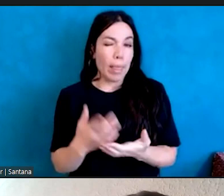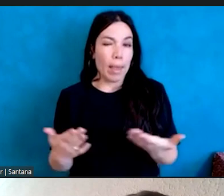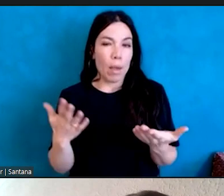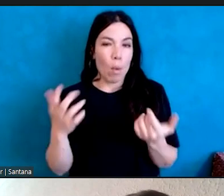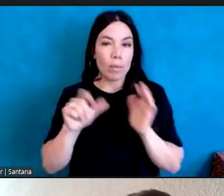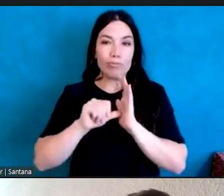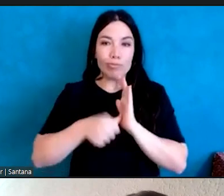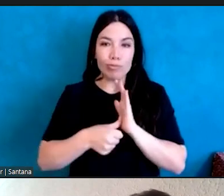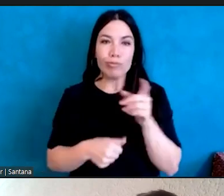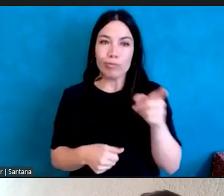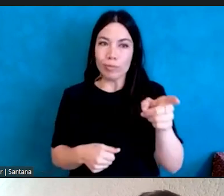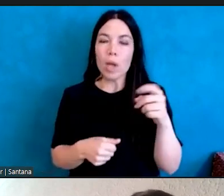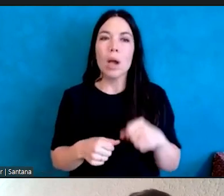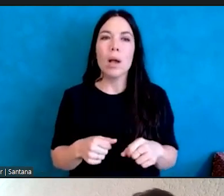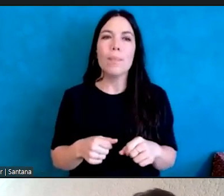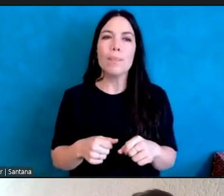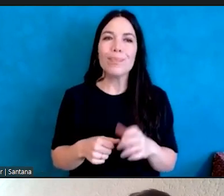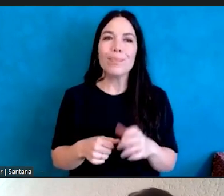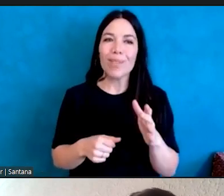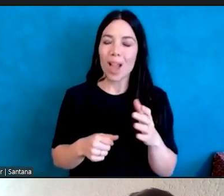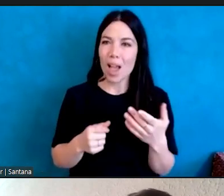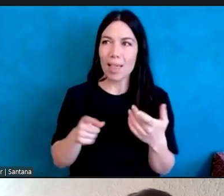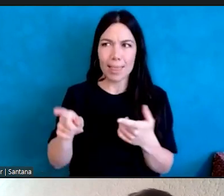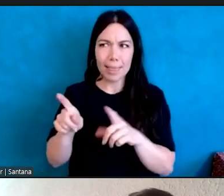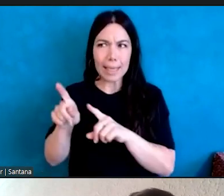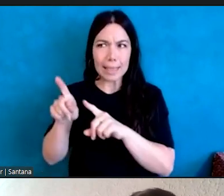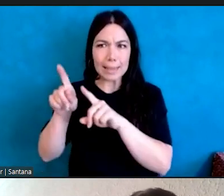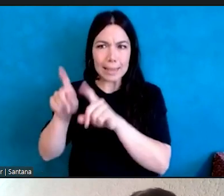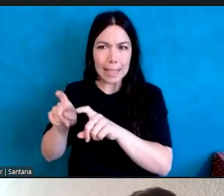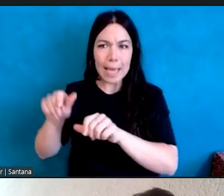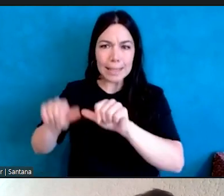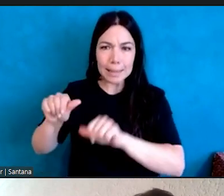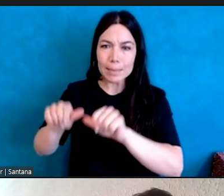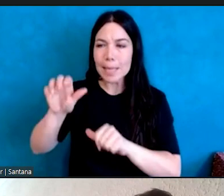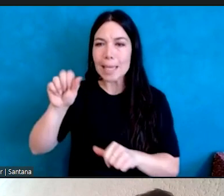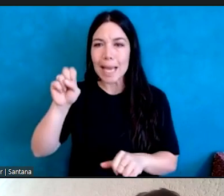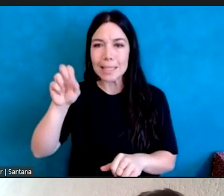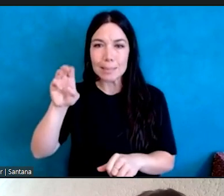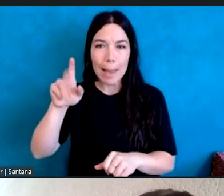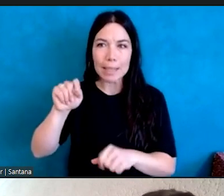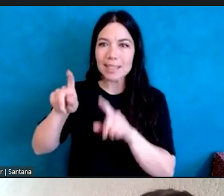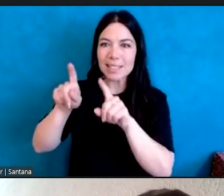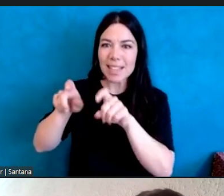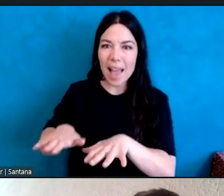the idea of focusing on the assessment and test aspect is always kind of red herring in some ways because,